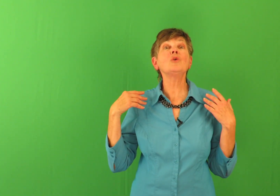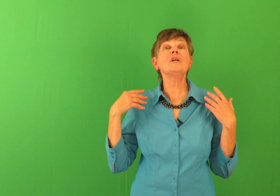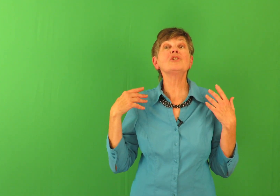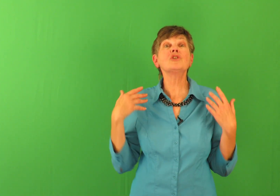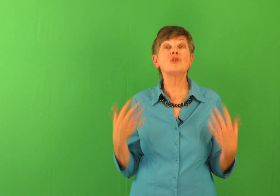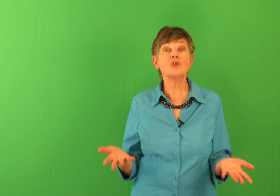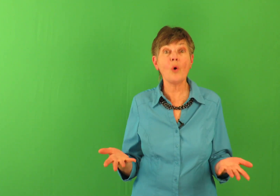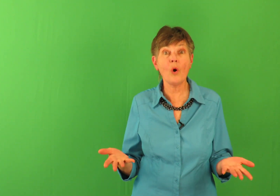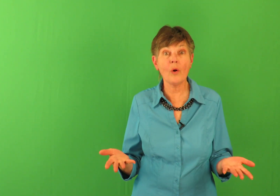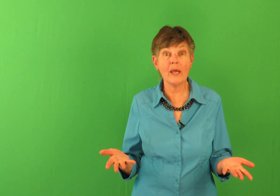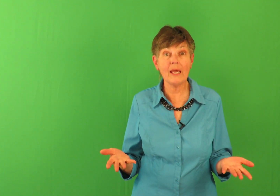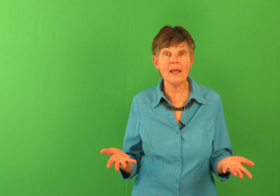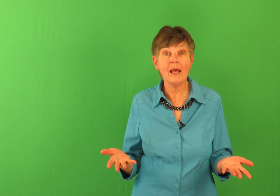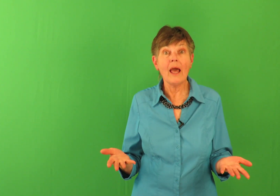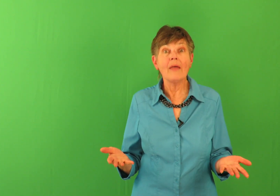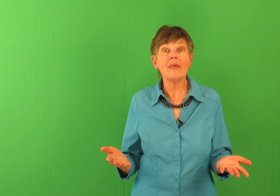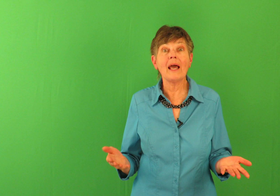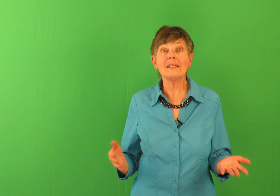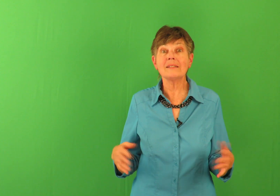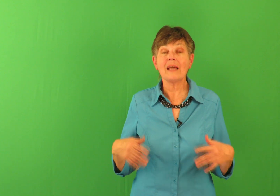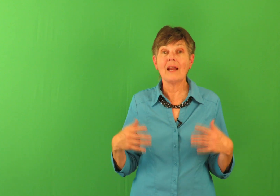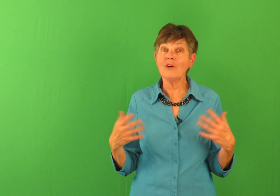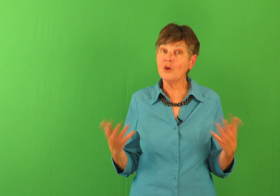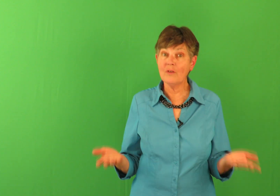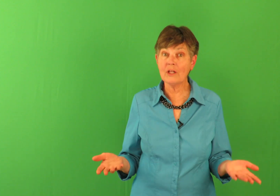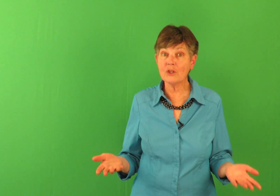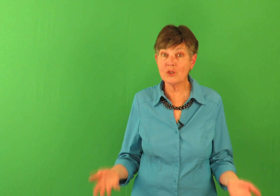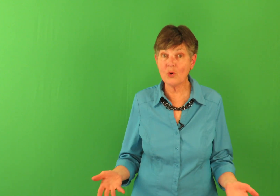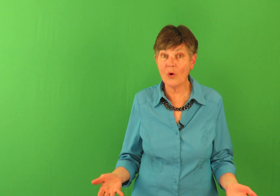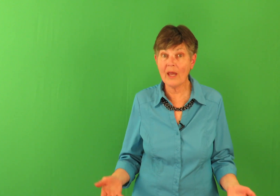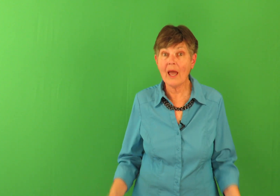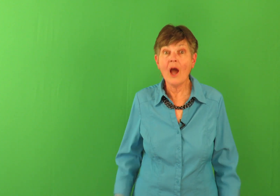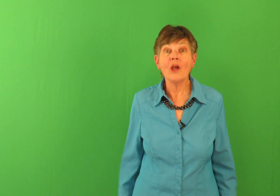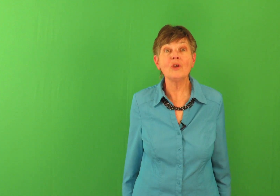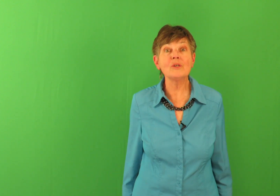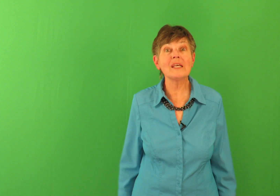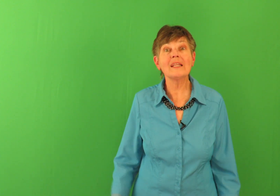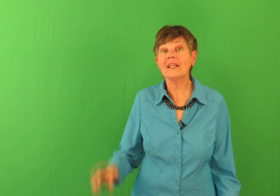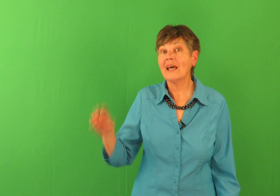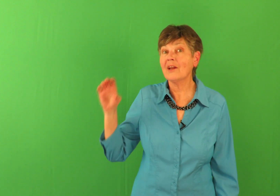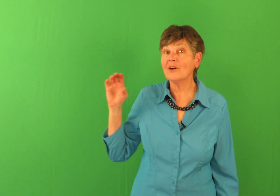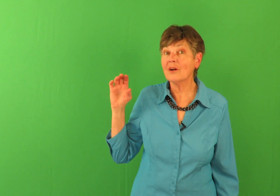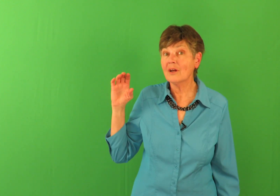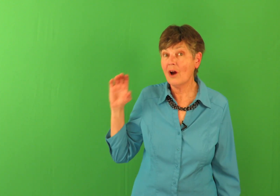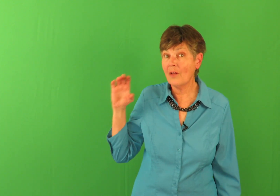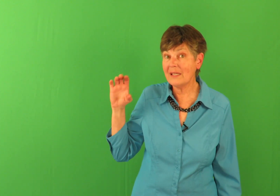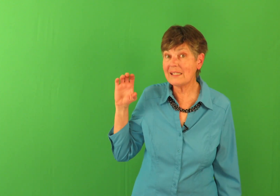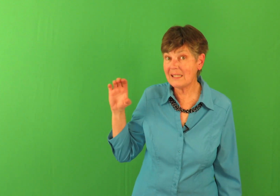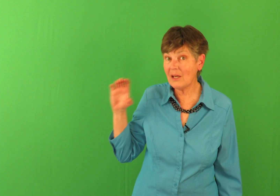a story that's kind of a goofy little story using the letter all these c-words